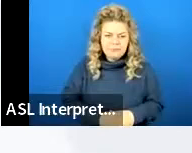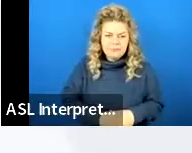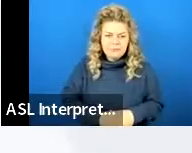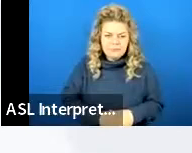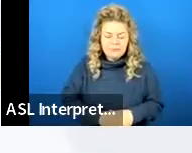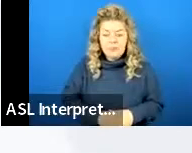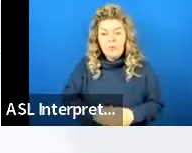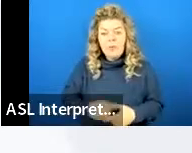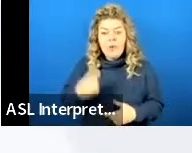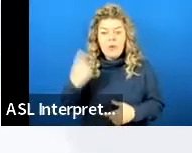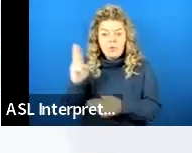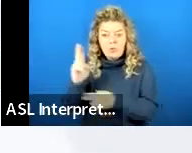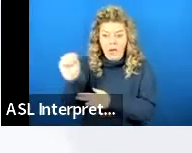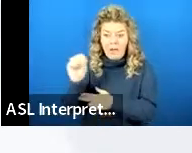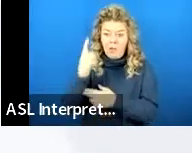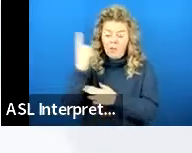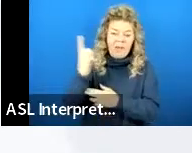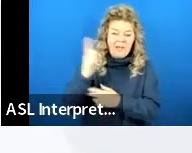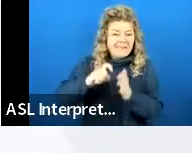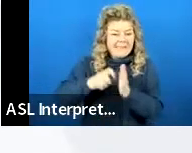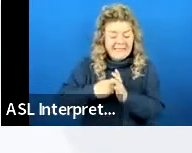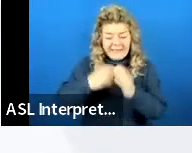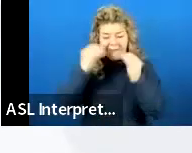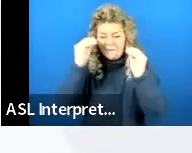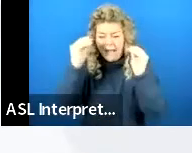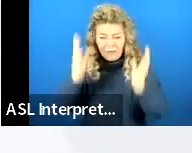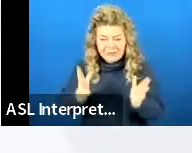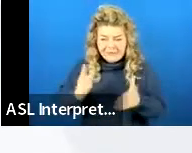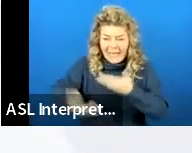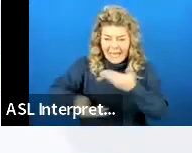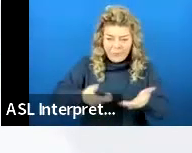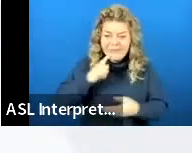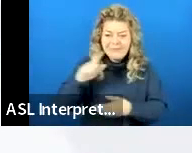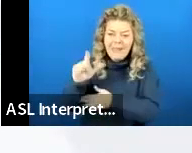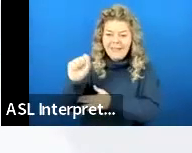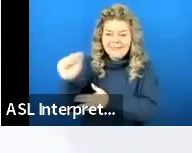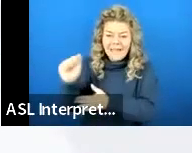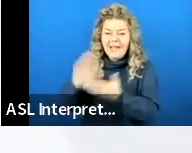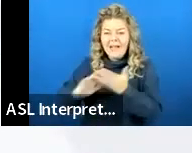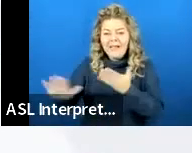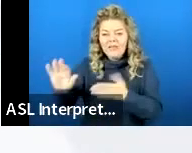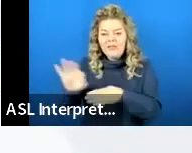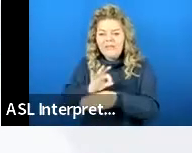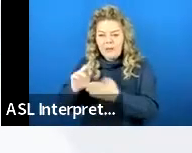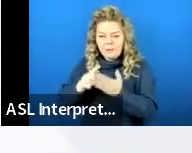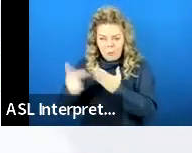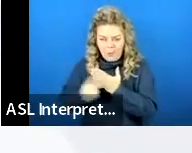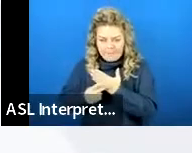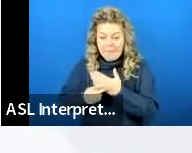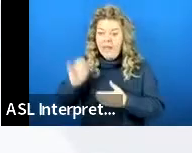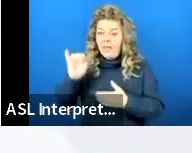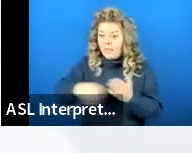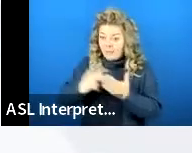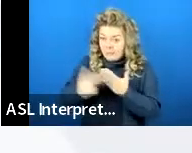One of U of M'S key faculty hiring initiatives is the LS NA Collegiate Fellows program. This program is offered in partnership